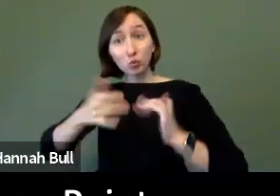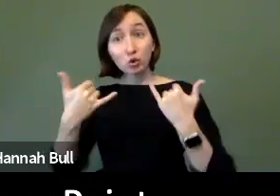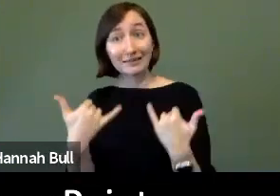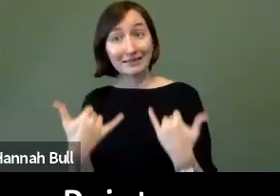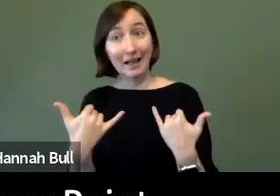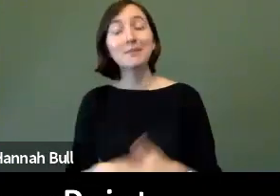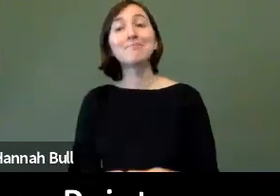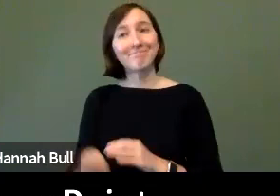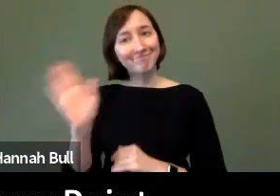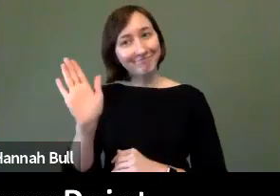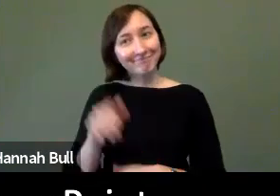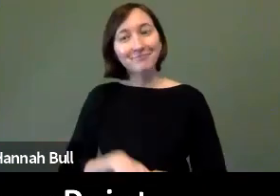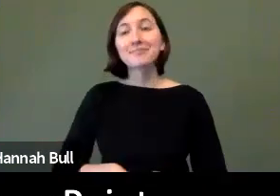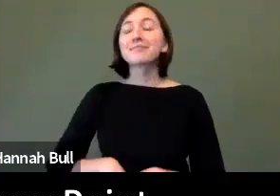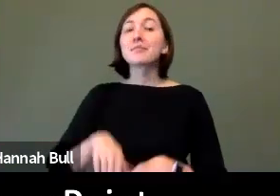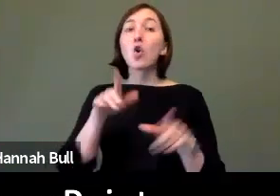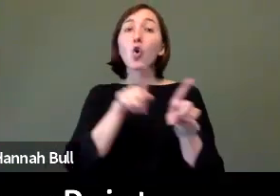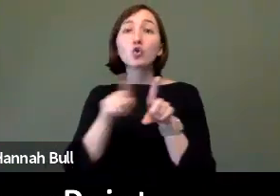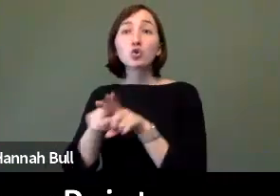So talented. Also Heather.